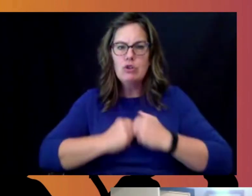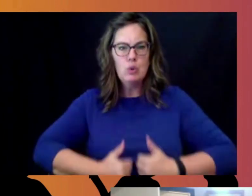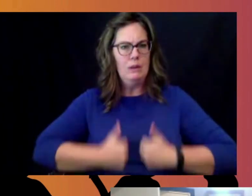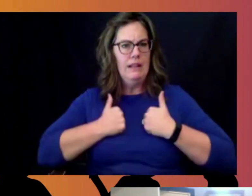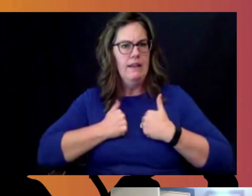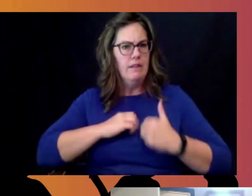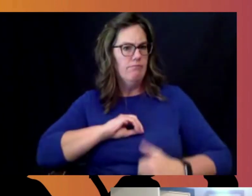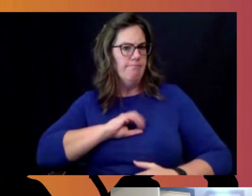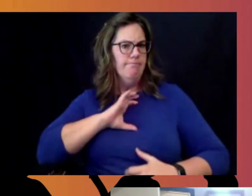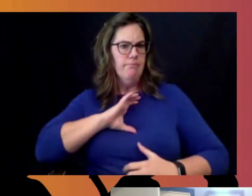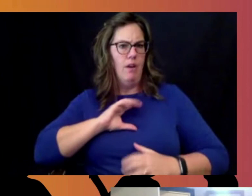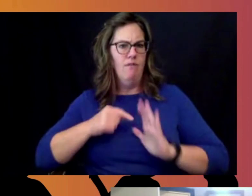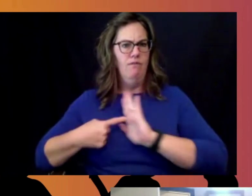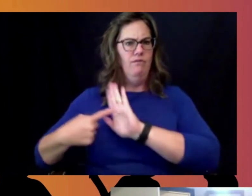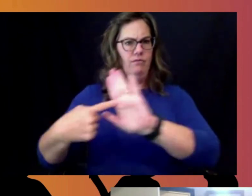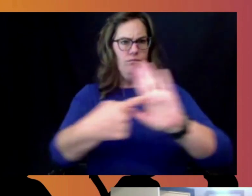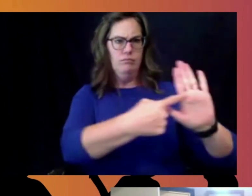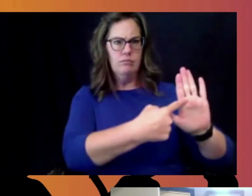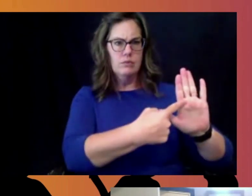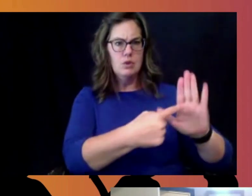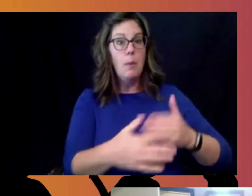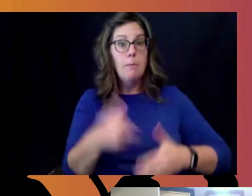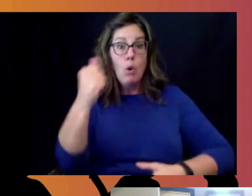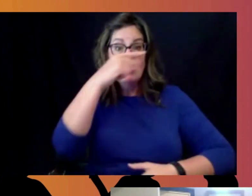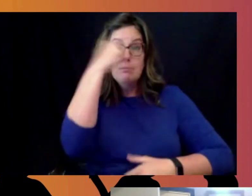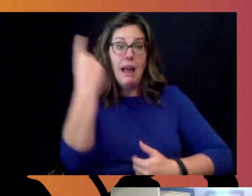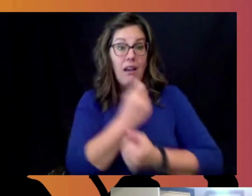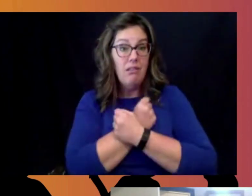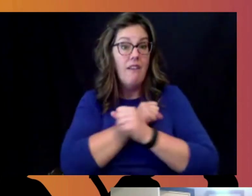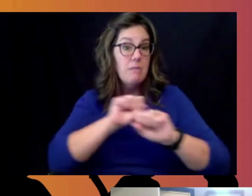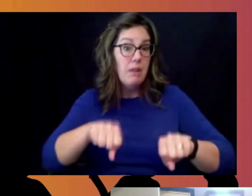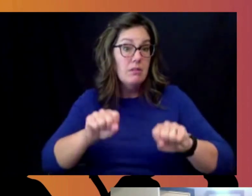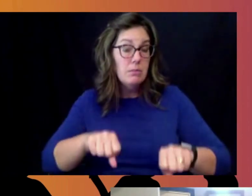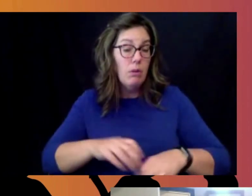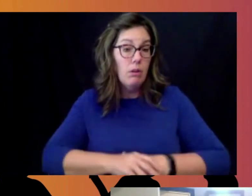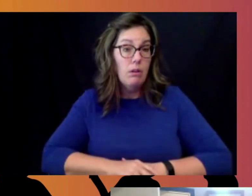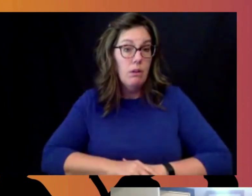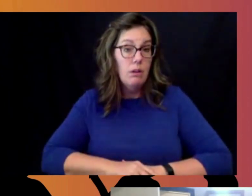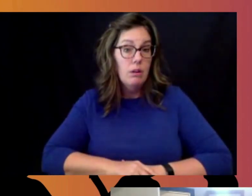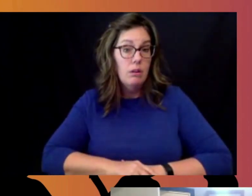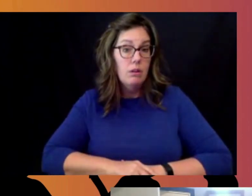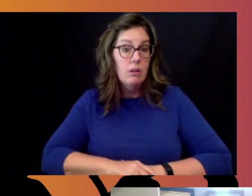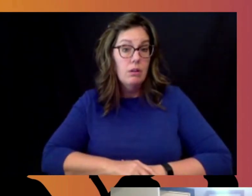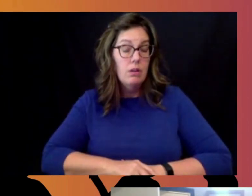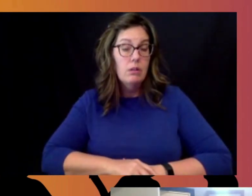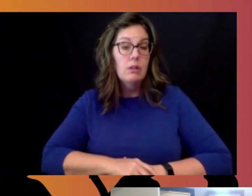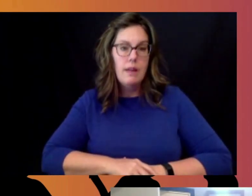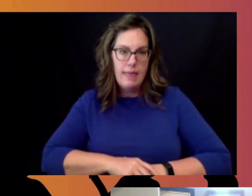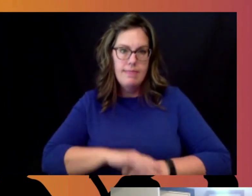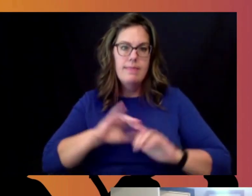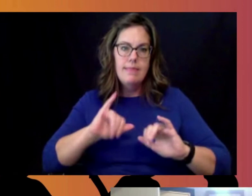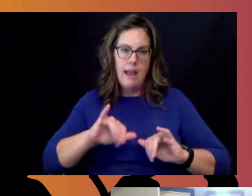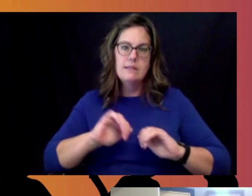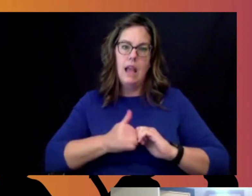black love that we can um and i think that's a way that all young people can get involved um you know